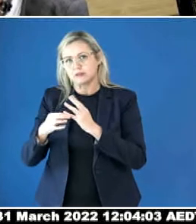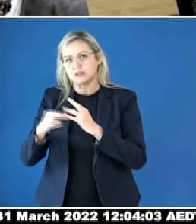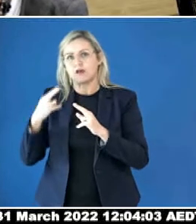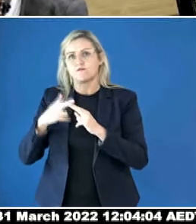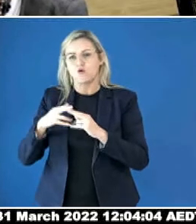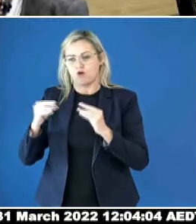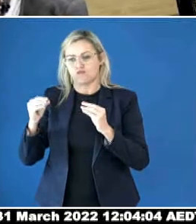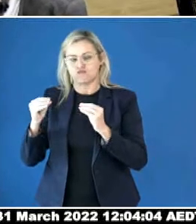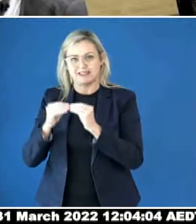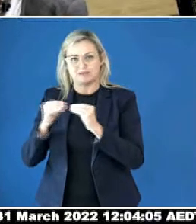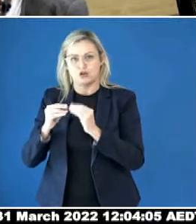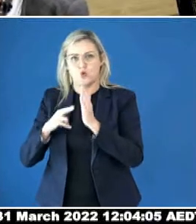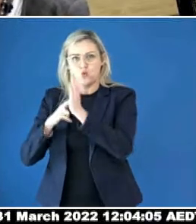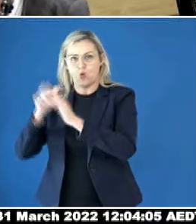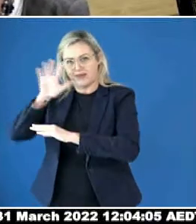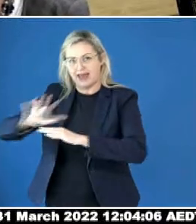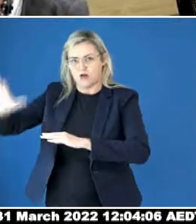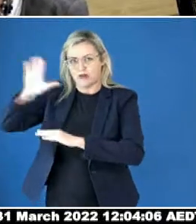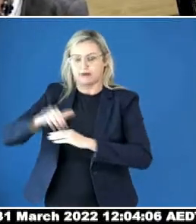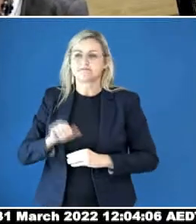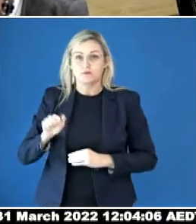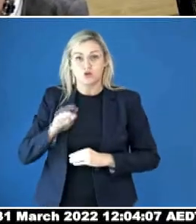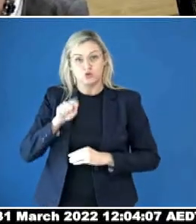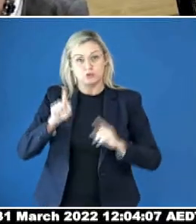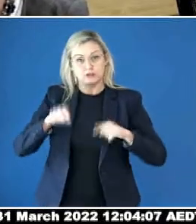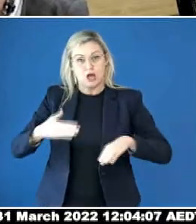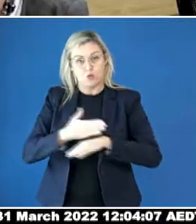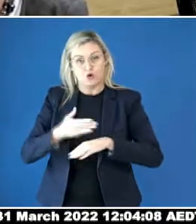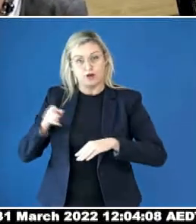Yes. MS FRASER: And you have held this role since March of 2019?